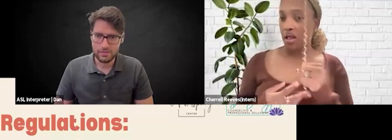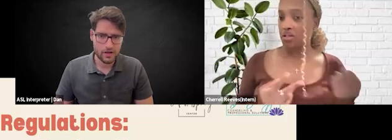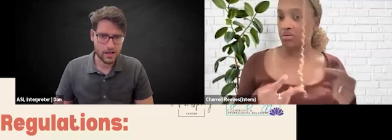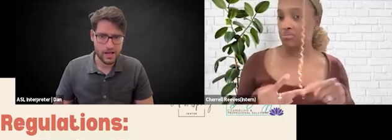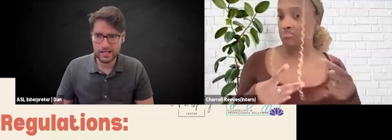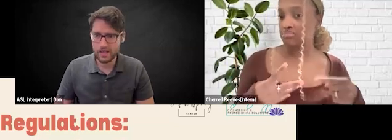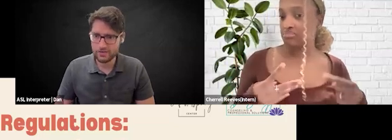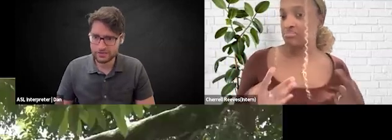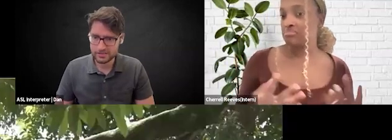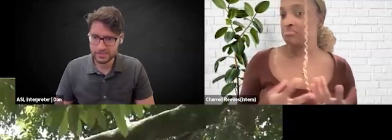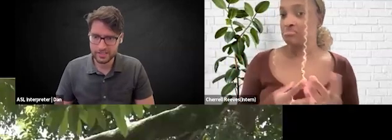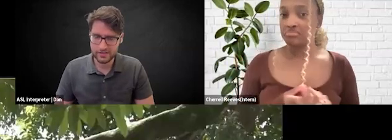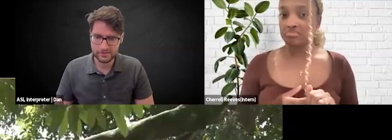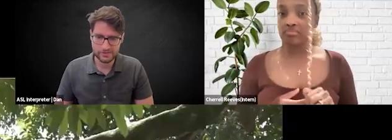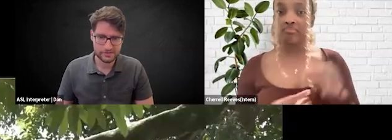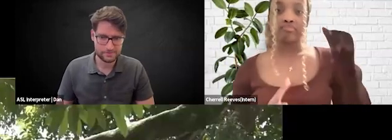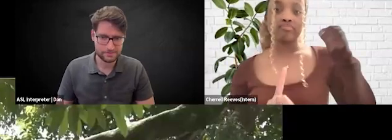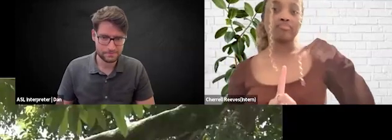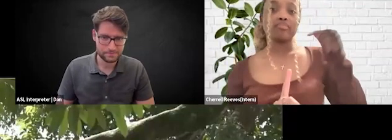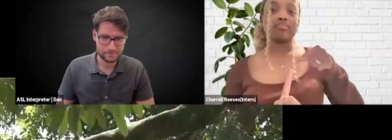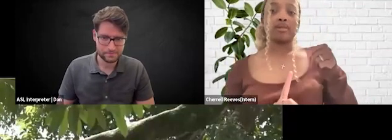Awesome. Okay. Any others? Any others?